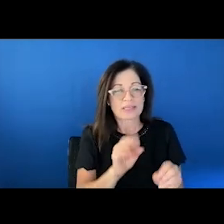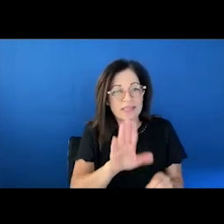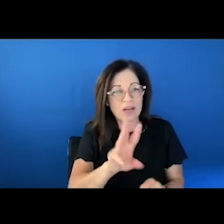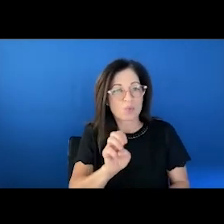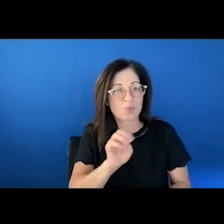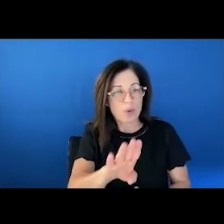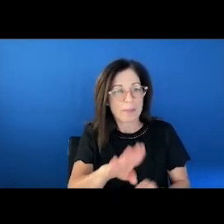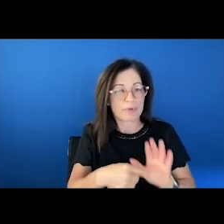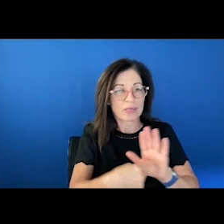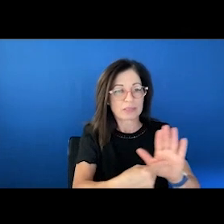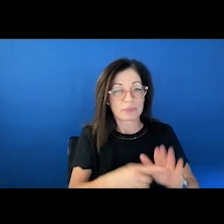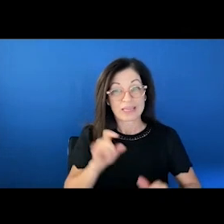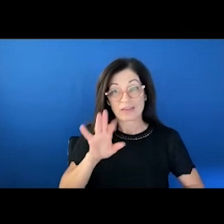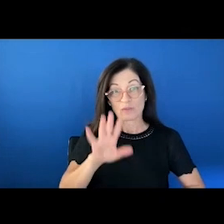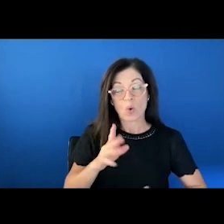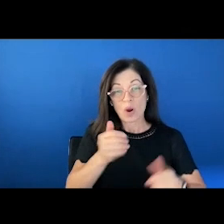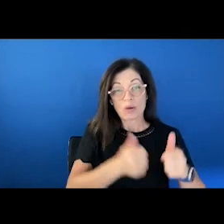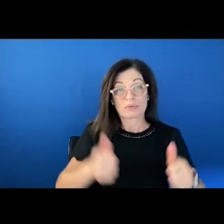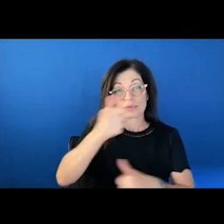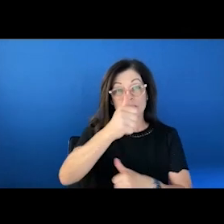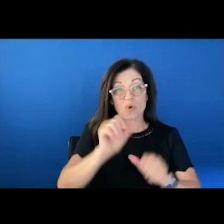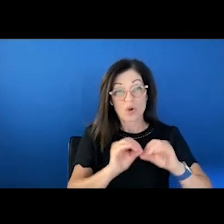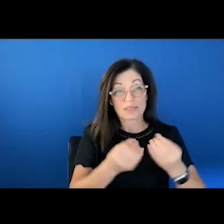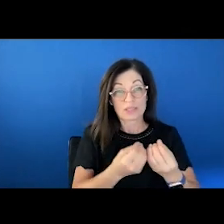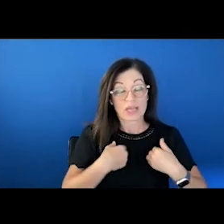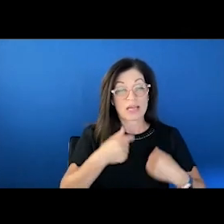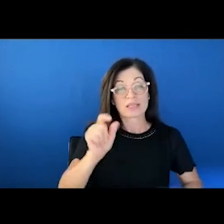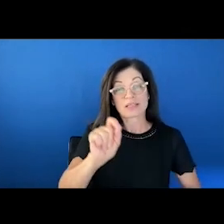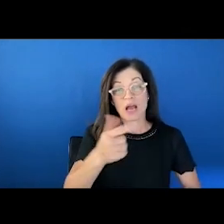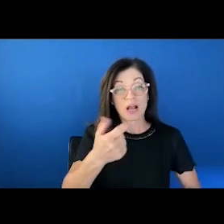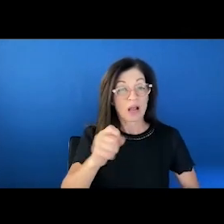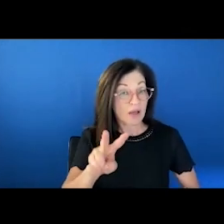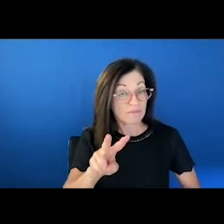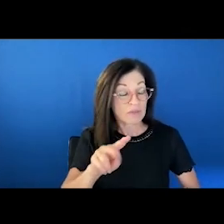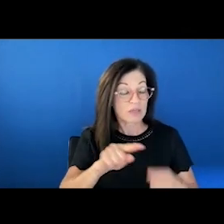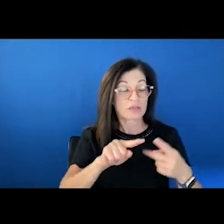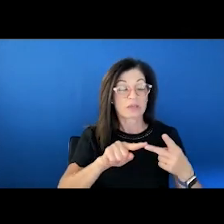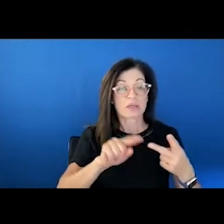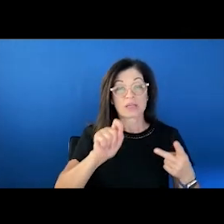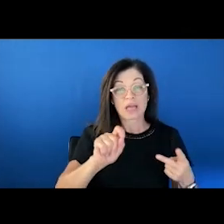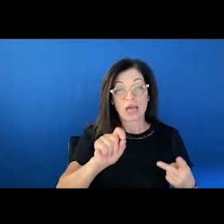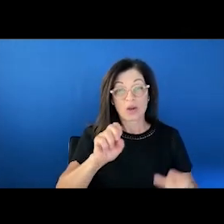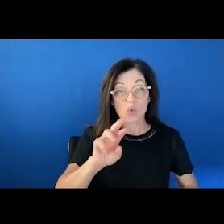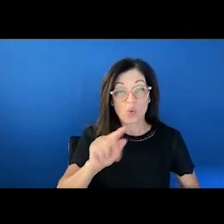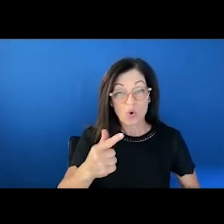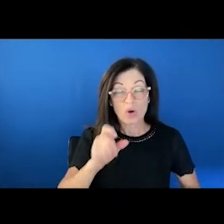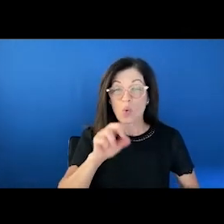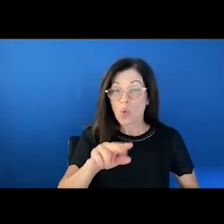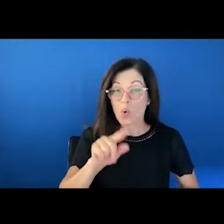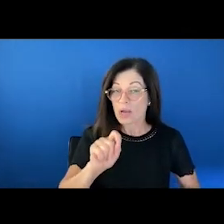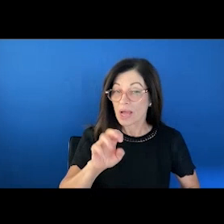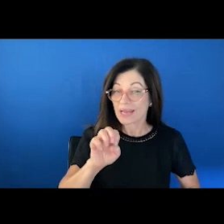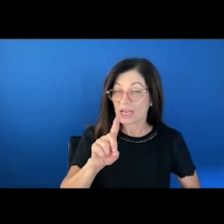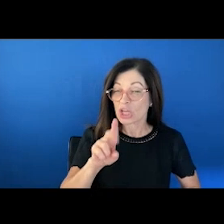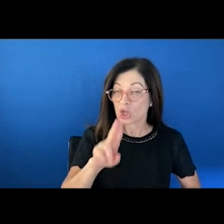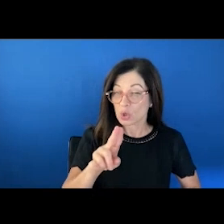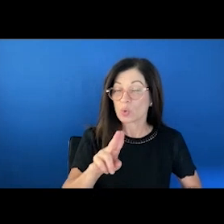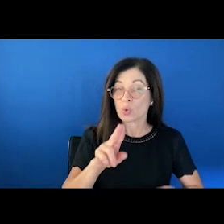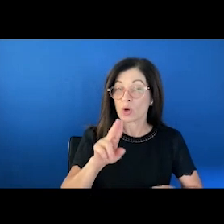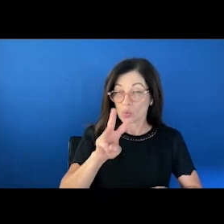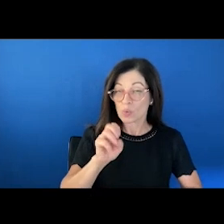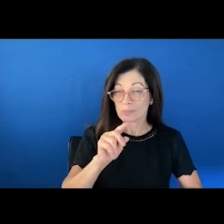organization’s web presence. If your parent organization has a .gov, .org, or .edu website,